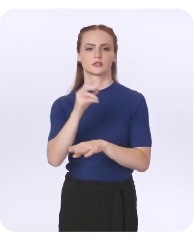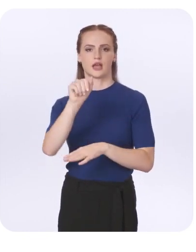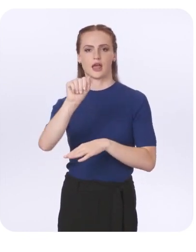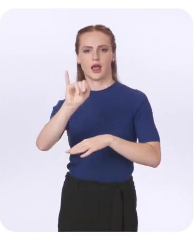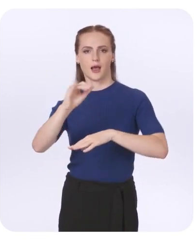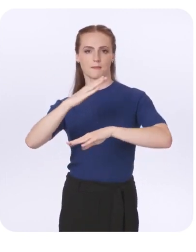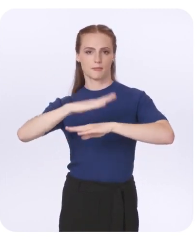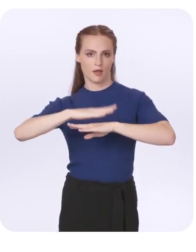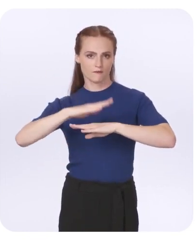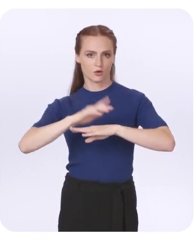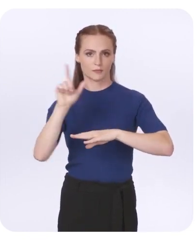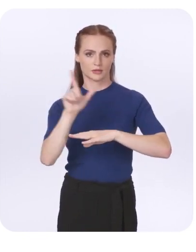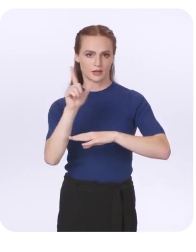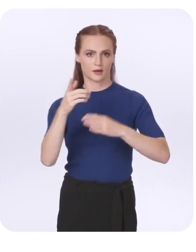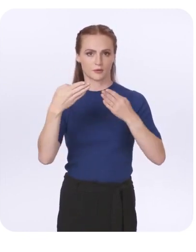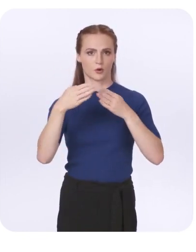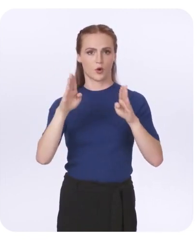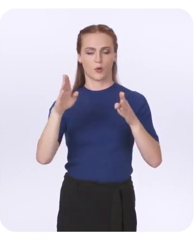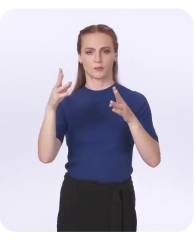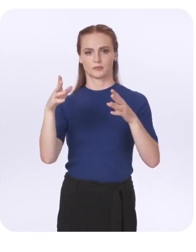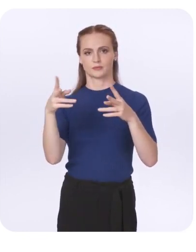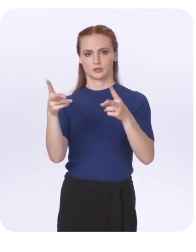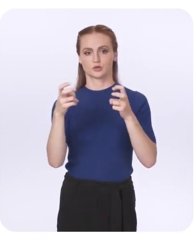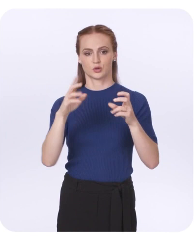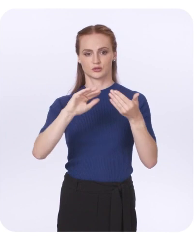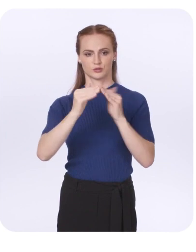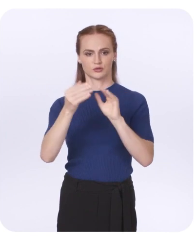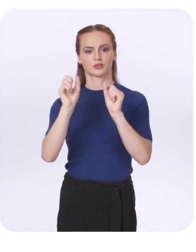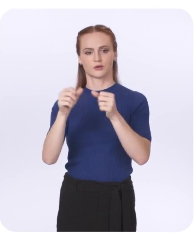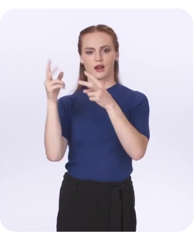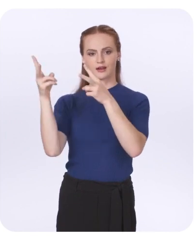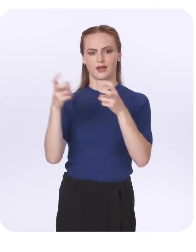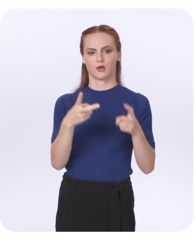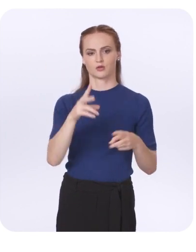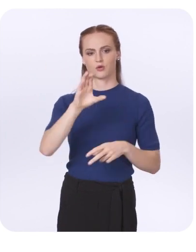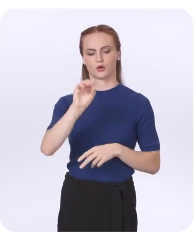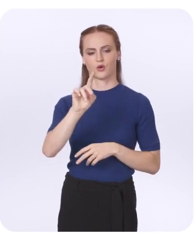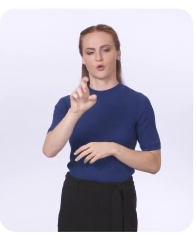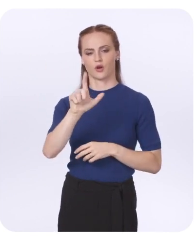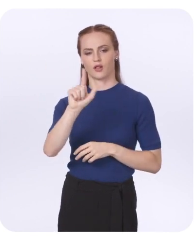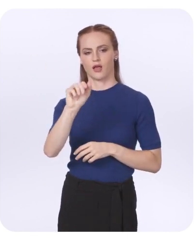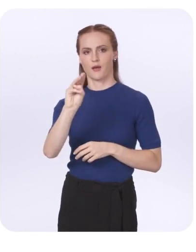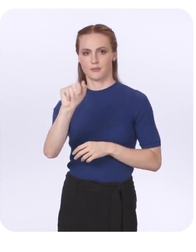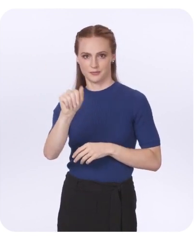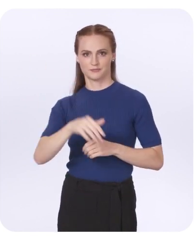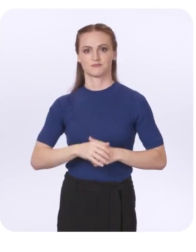You can download the model on Hugging Face. And in just the first week, we saw over 100,000 downloads where